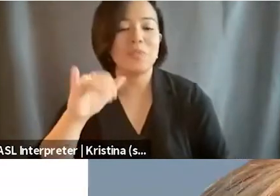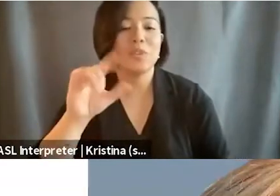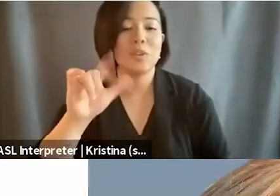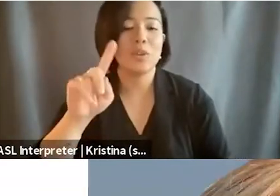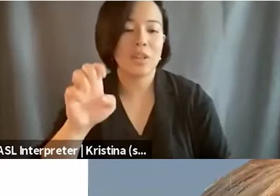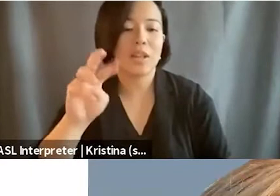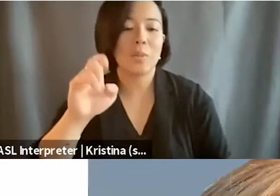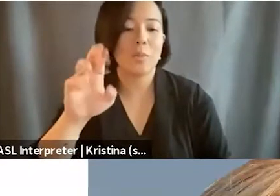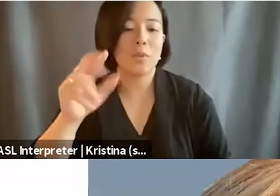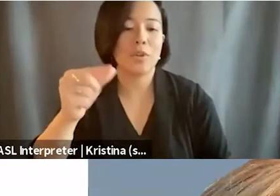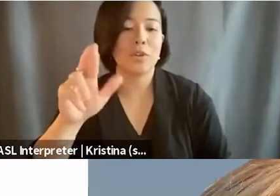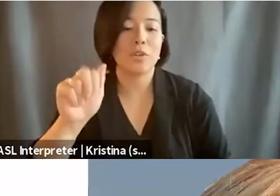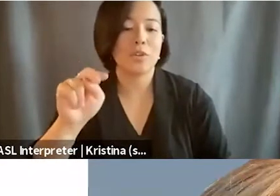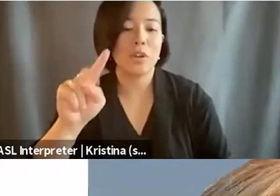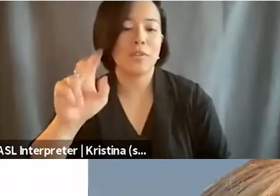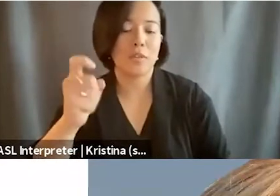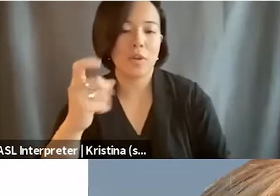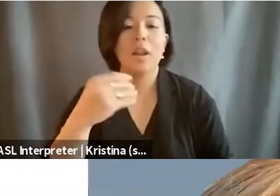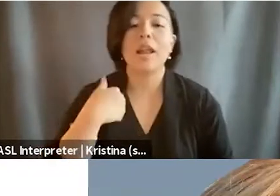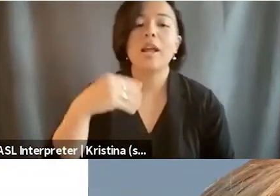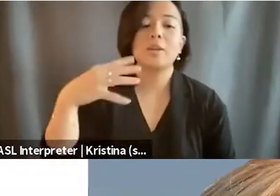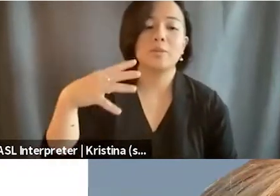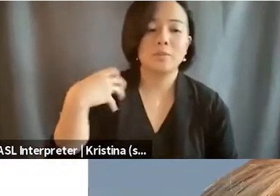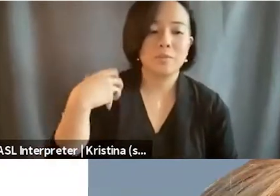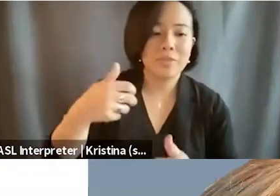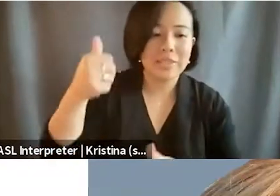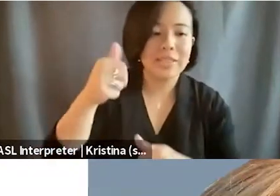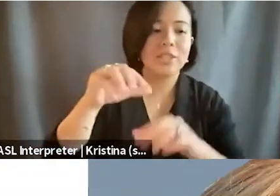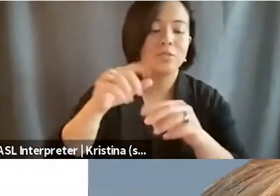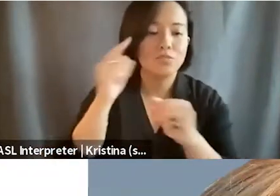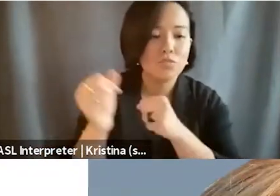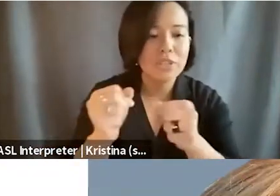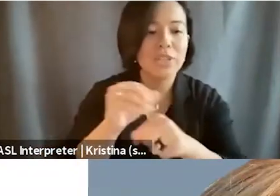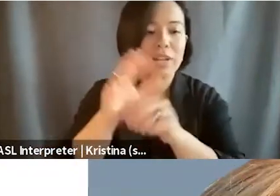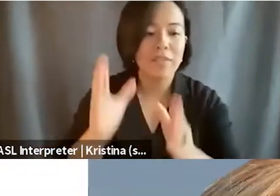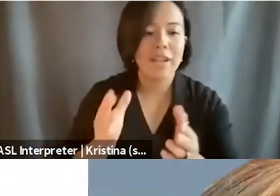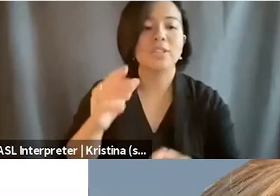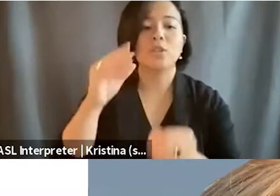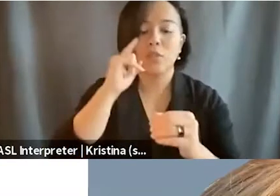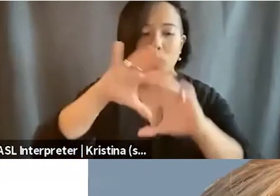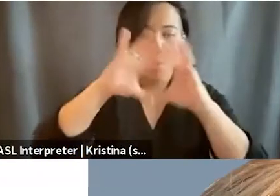I am the senior strategy advisor at the global education team here at FHI 360.